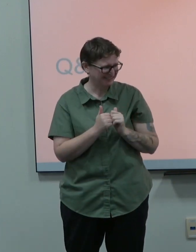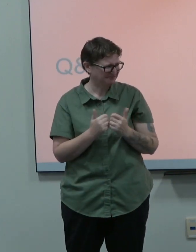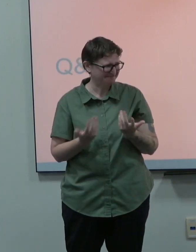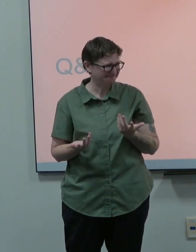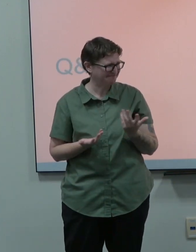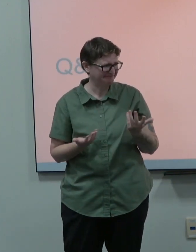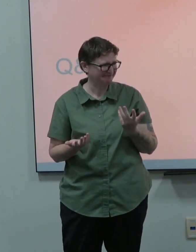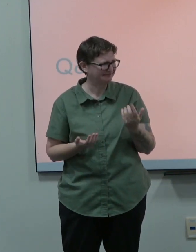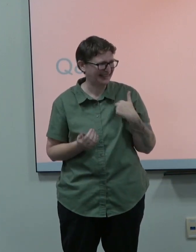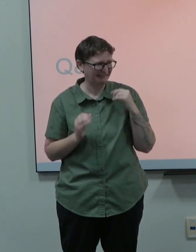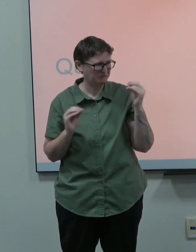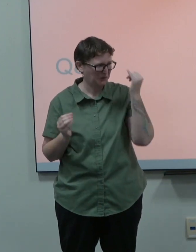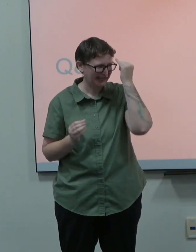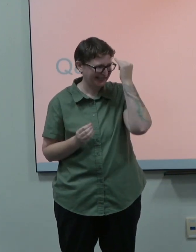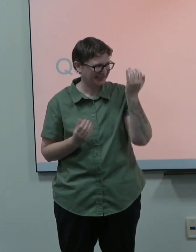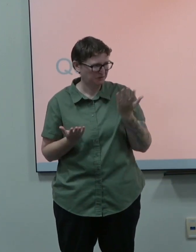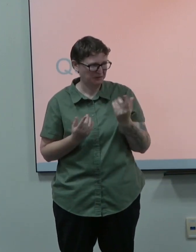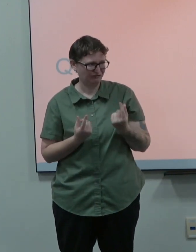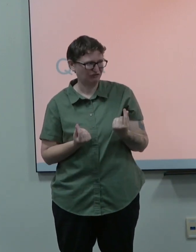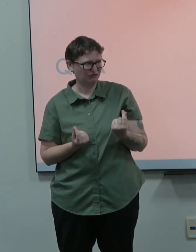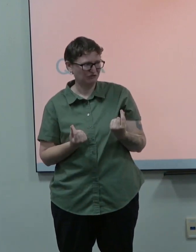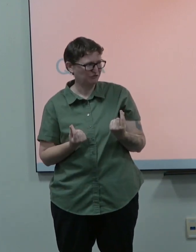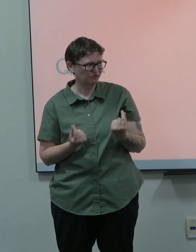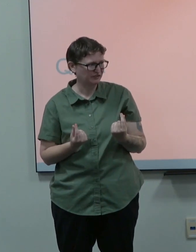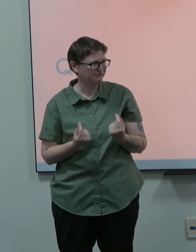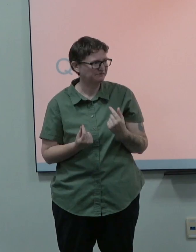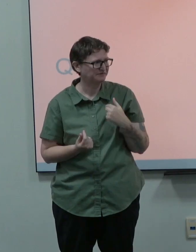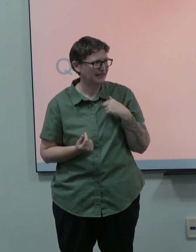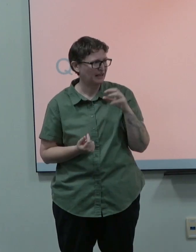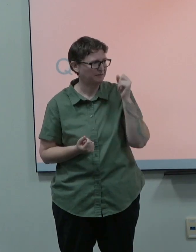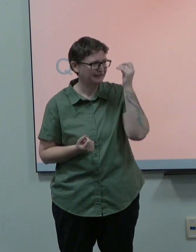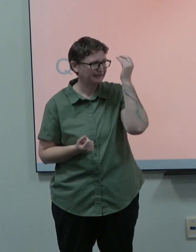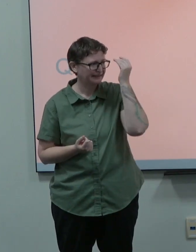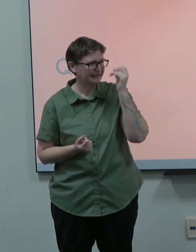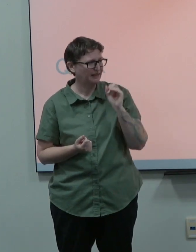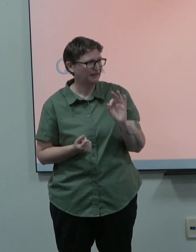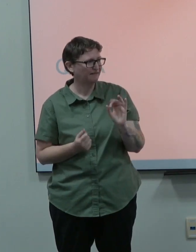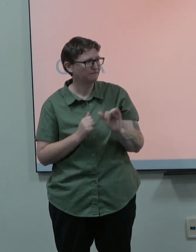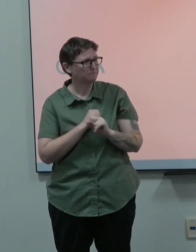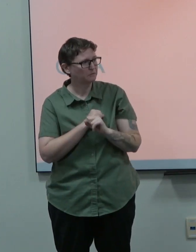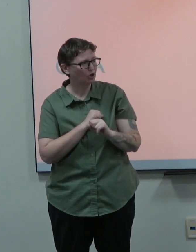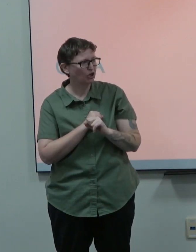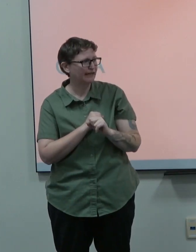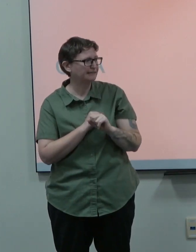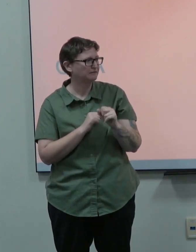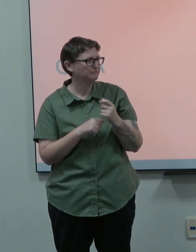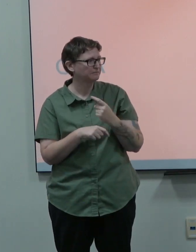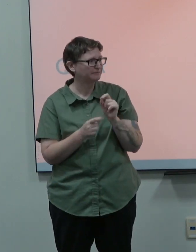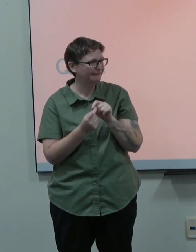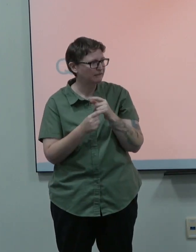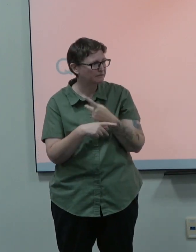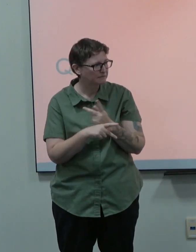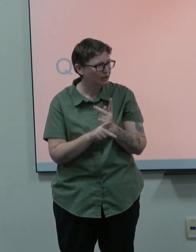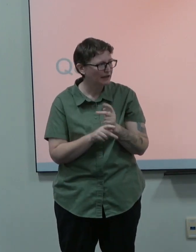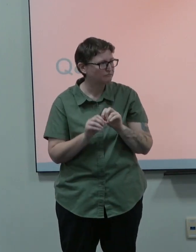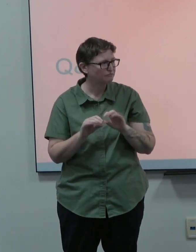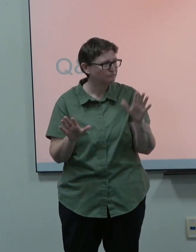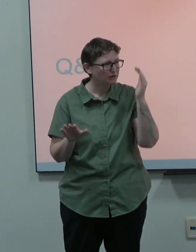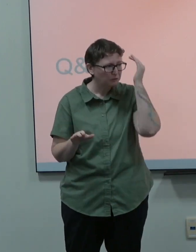both of those things into one project? I had no idea what to do. And I was thinking like something marketing specific, like a product,